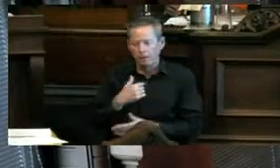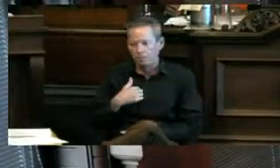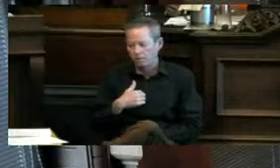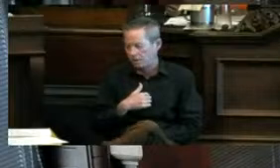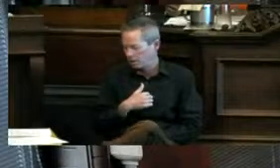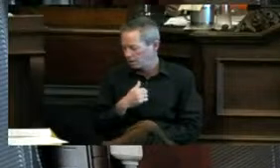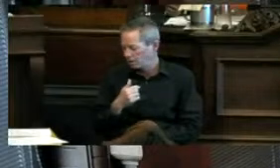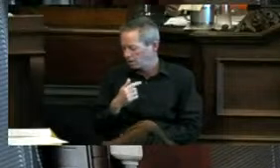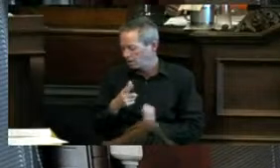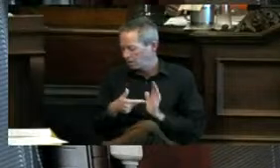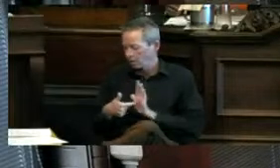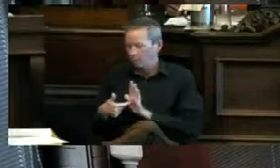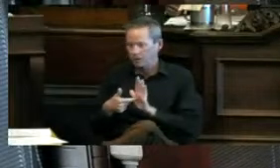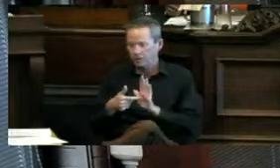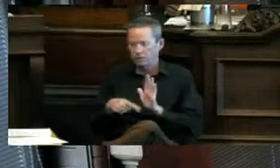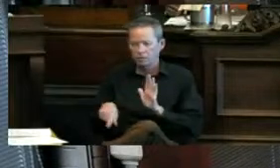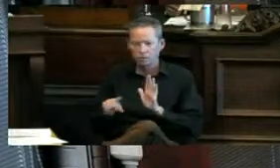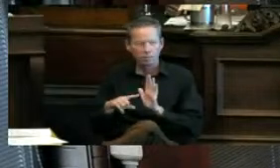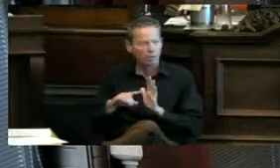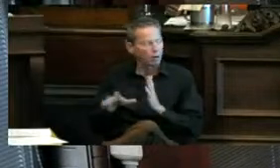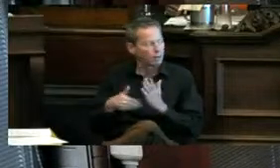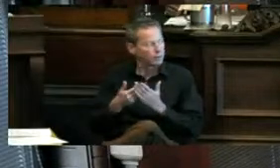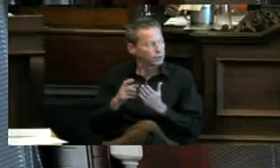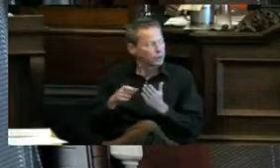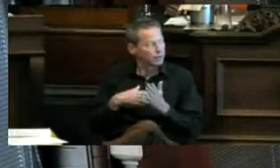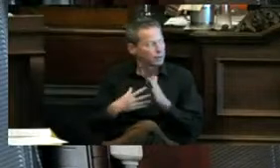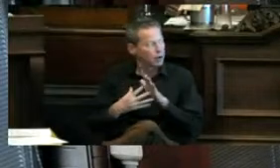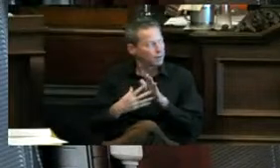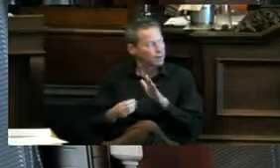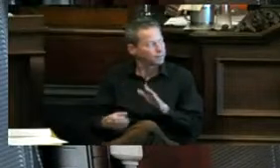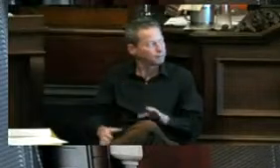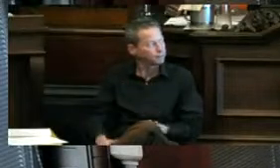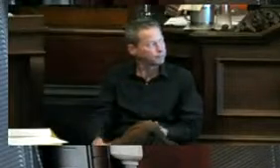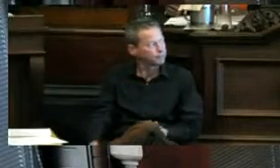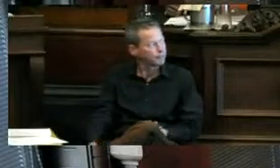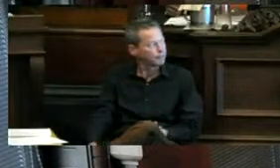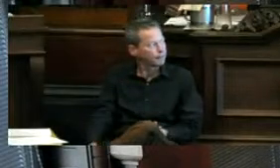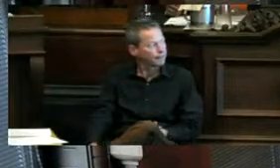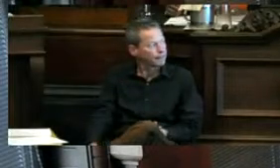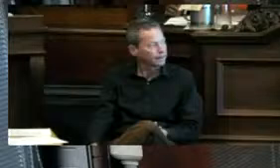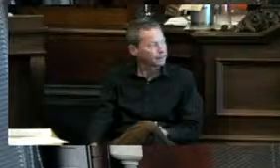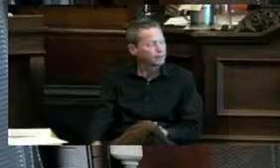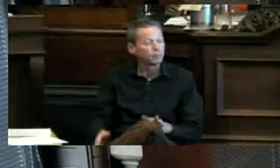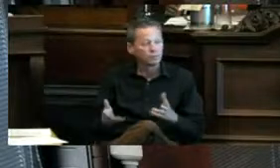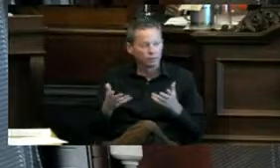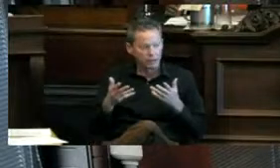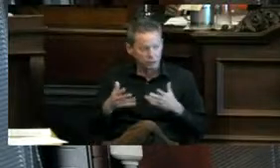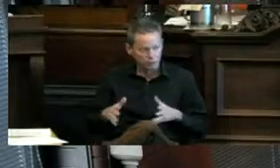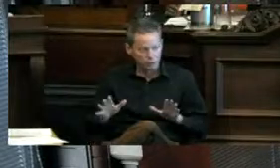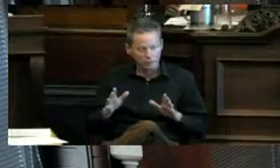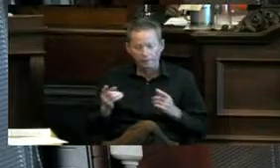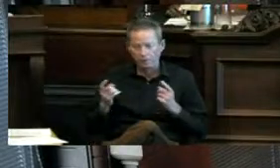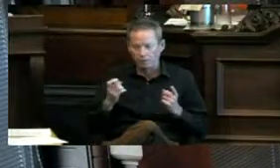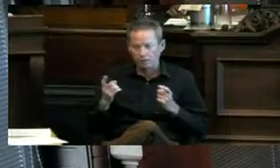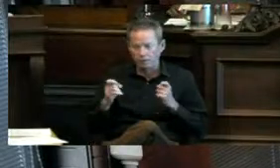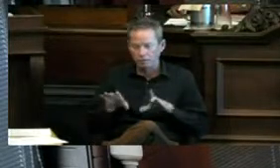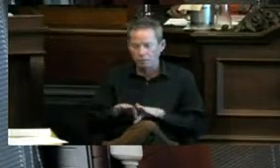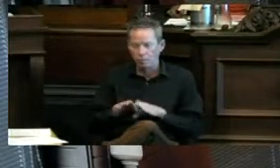benefits manager. What we would like to do is go through the document that we presented to